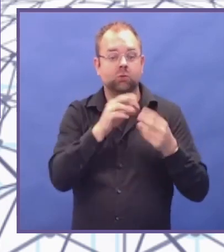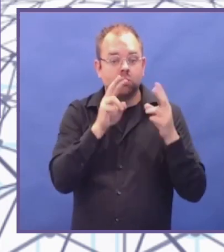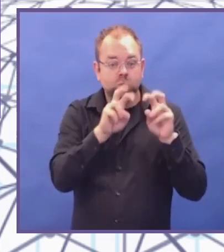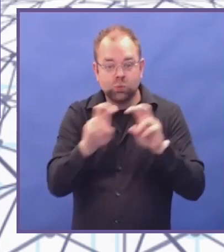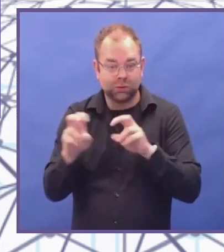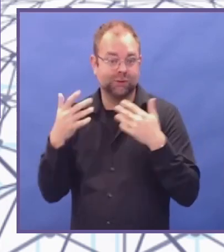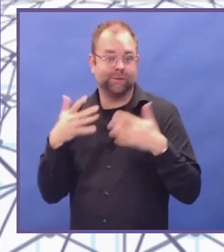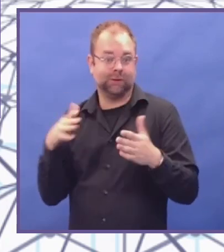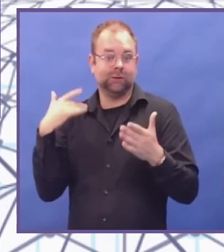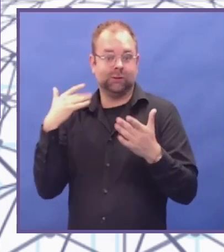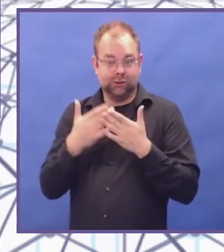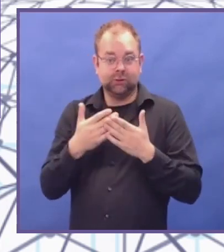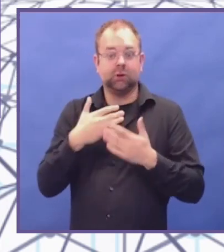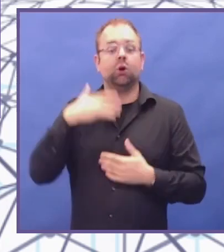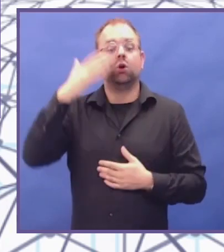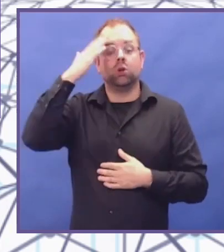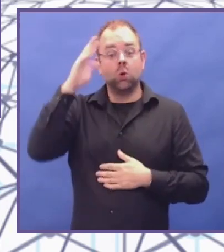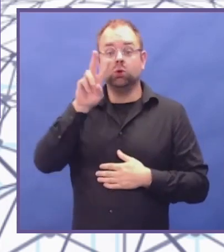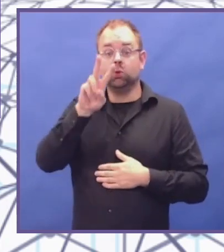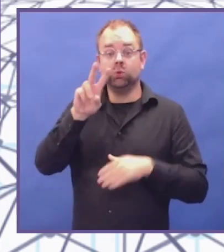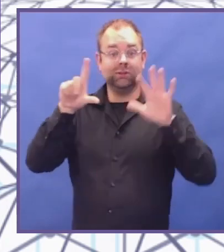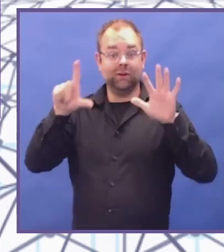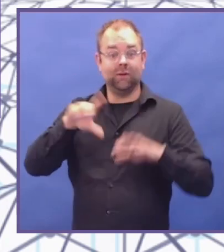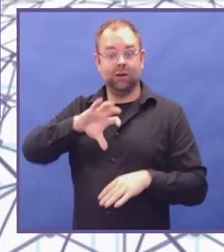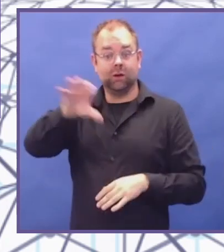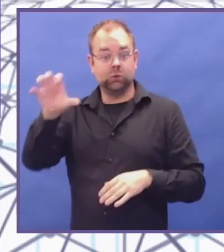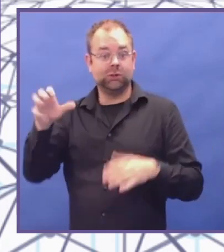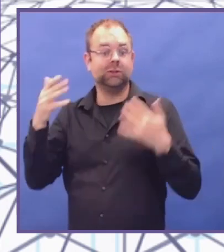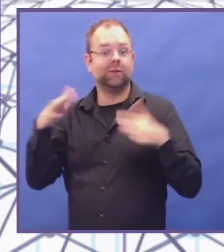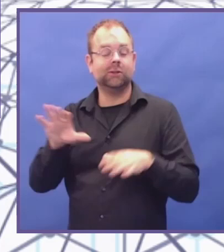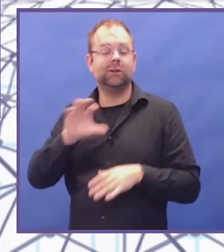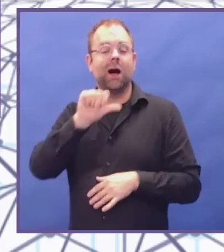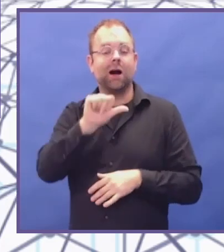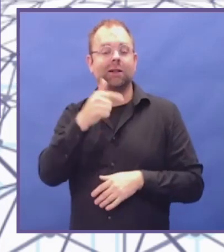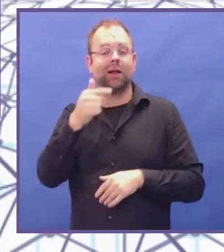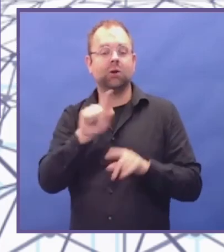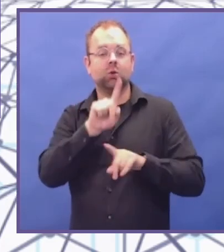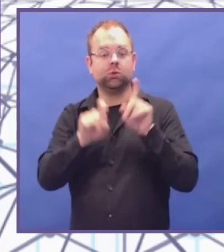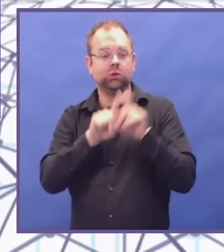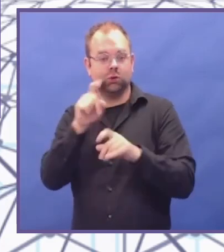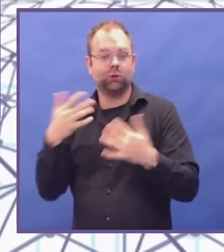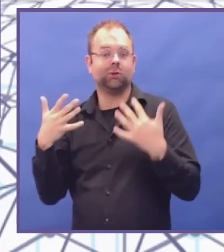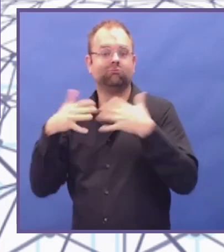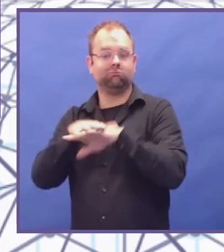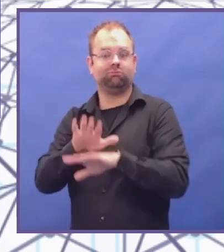In this space. And often data sets that do exist are underutilised or have never